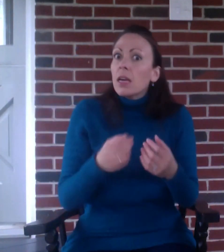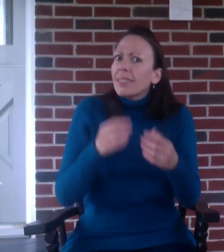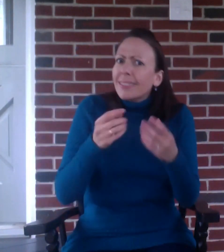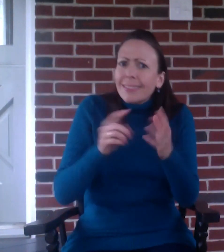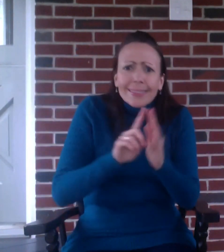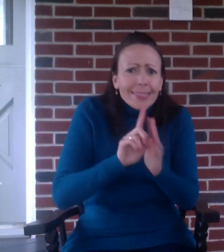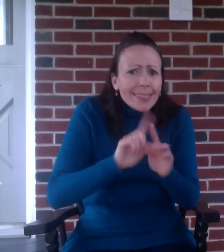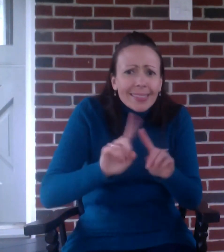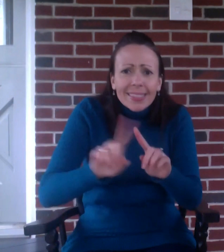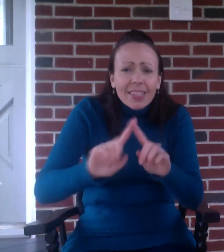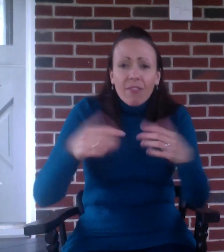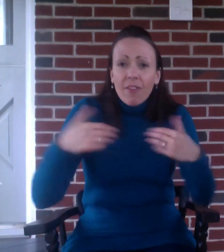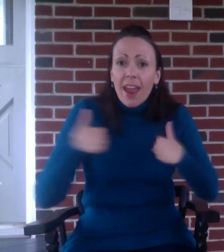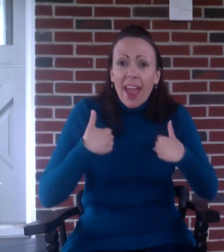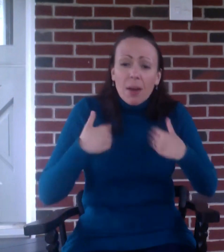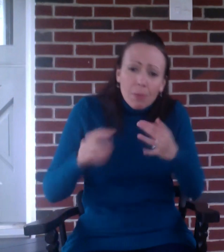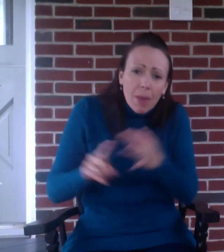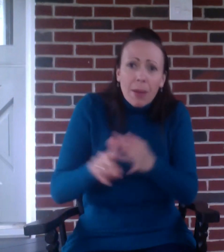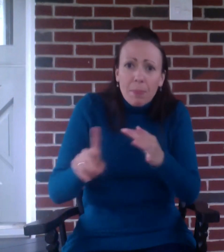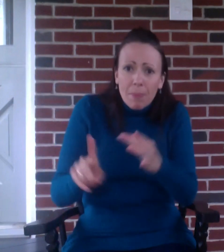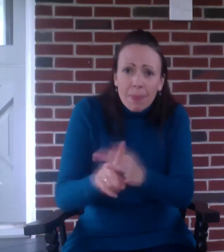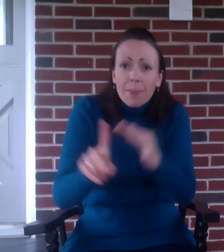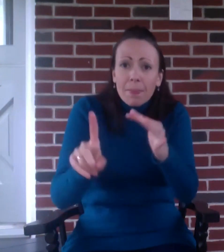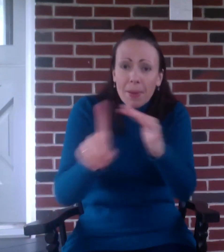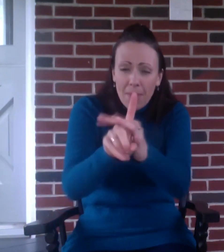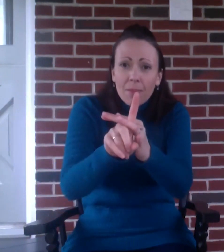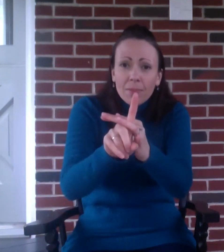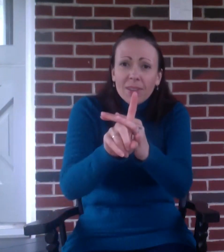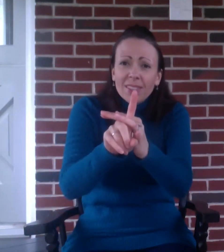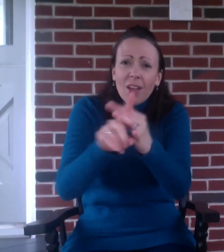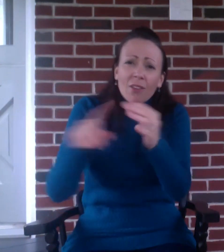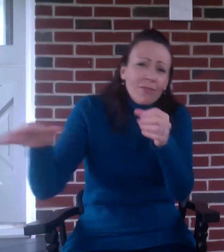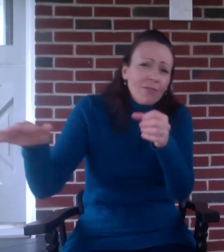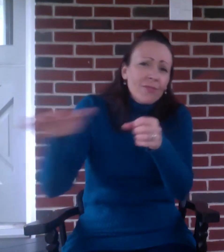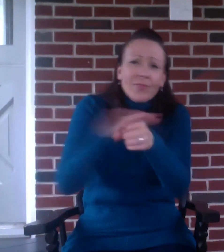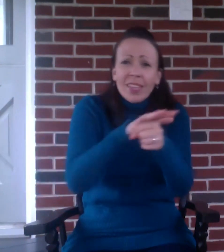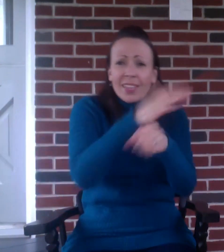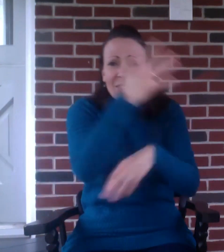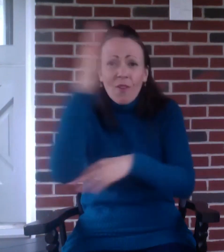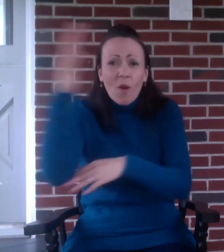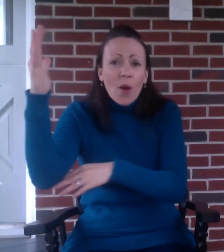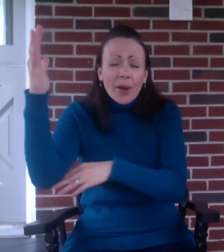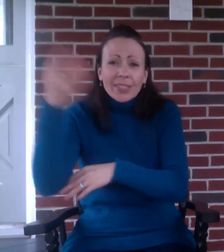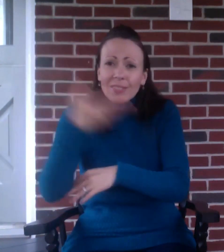And instead of nobody wanting things there, everybody wants them.